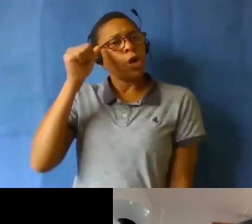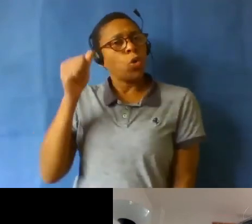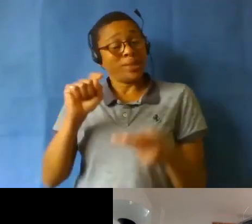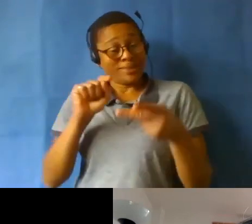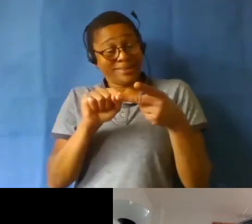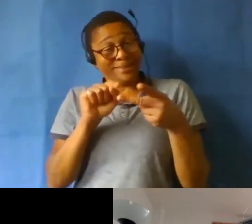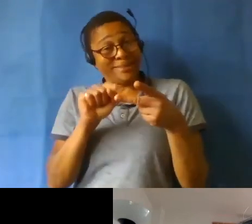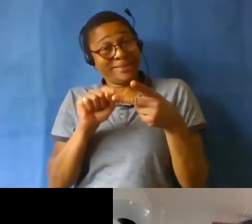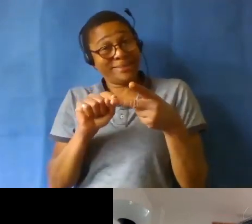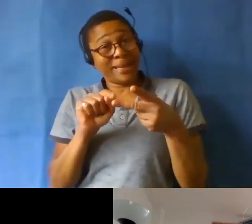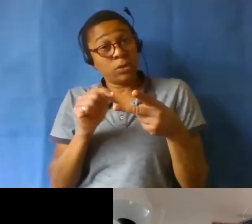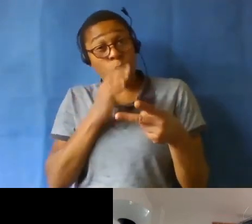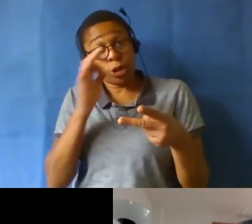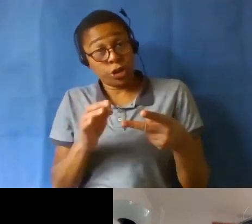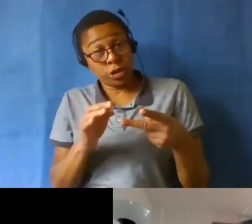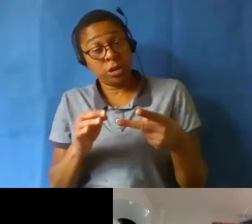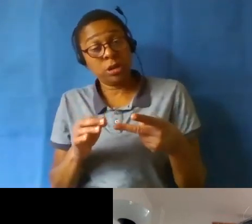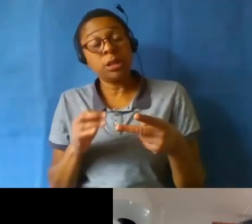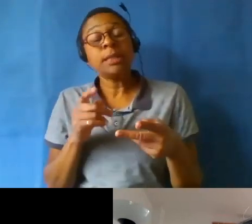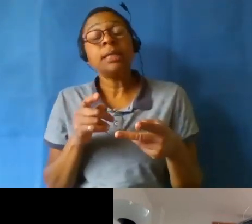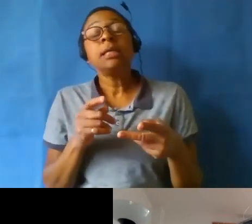talking about medical and scientific professionals